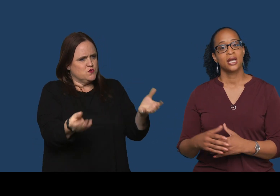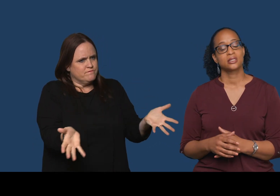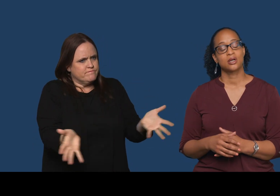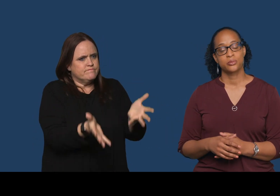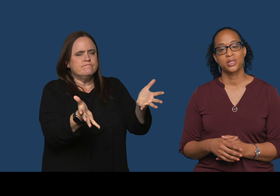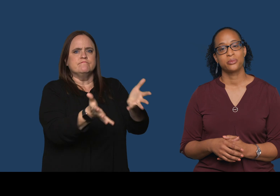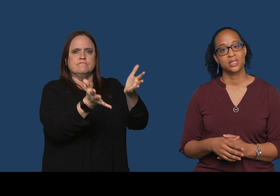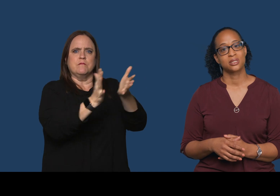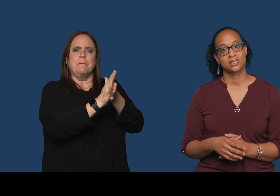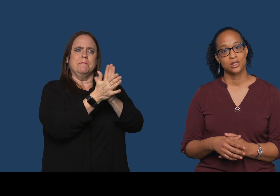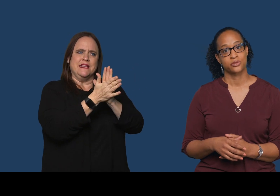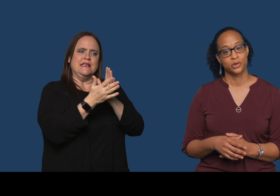and to help them be successful.